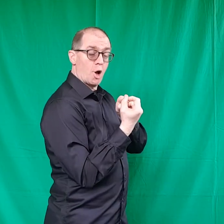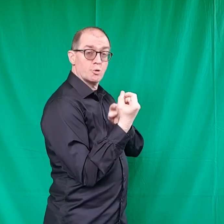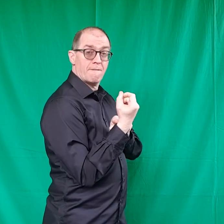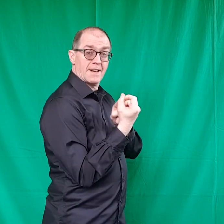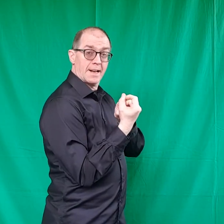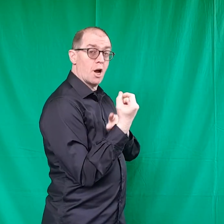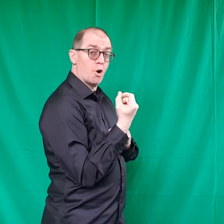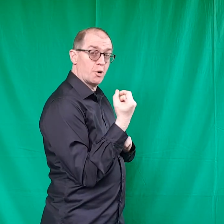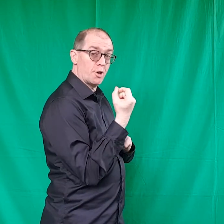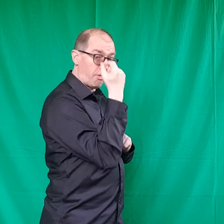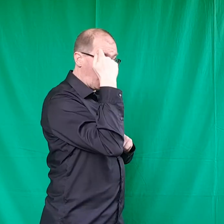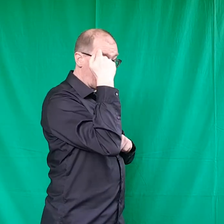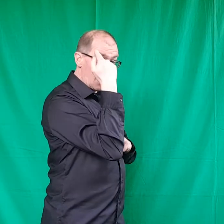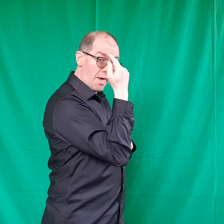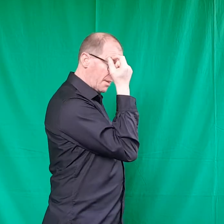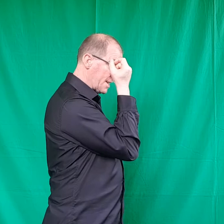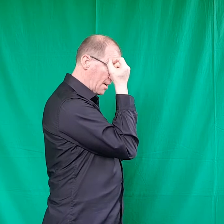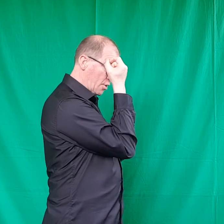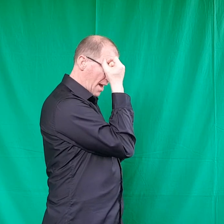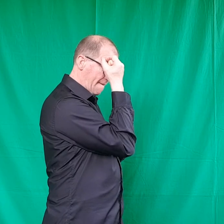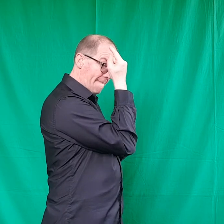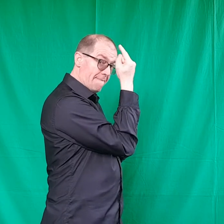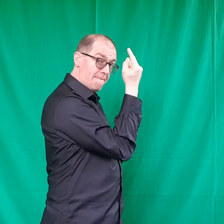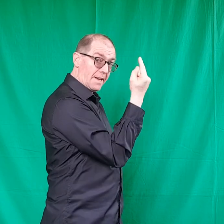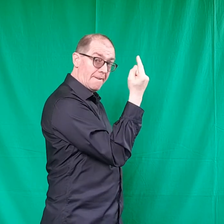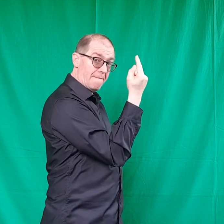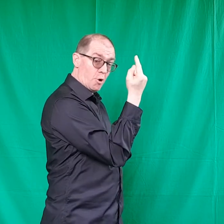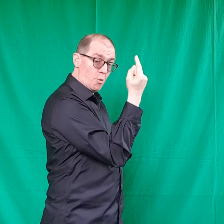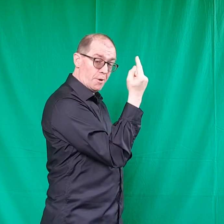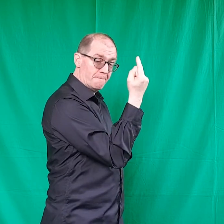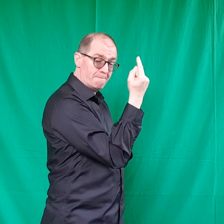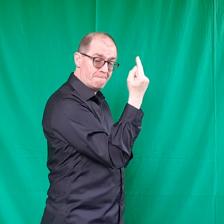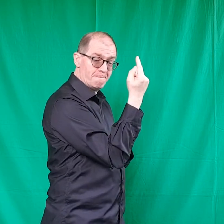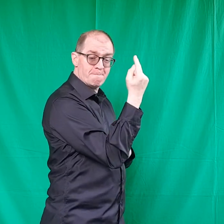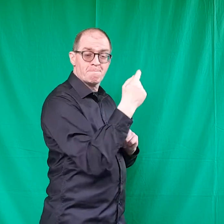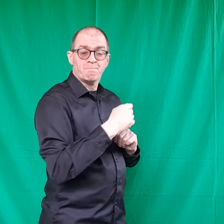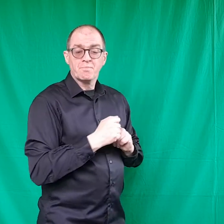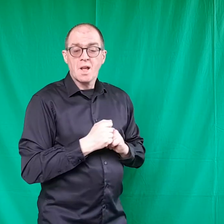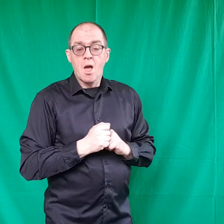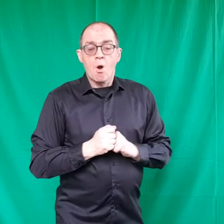Hold your finger under your thumb and at the side of your head, flick it forward.